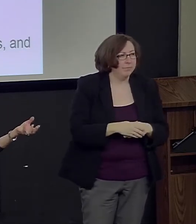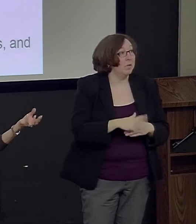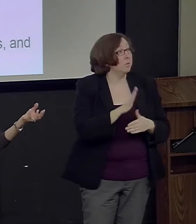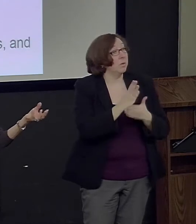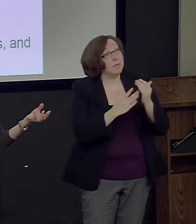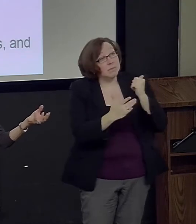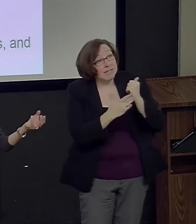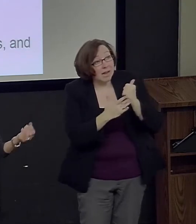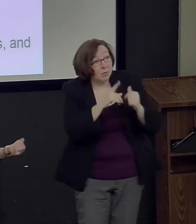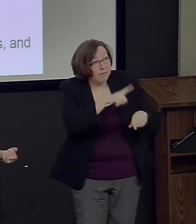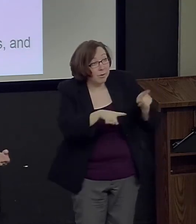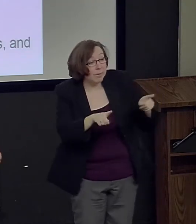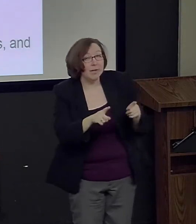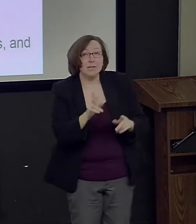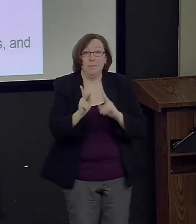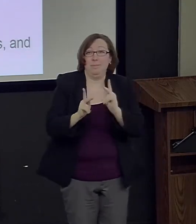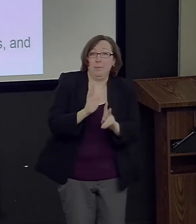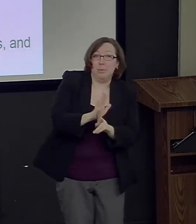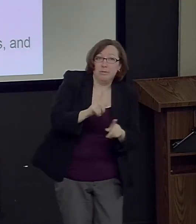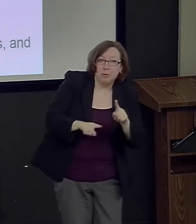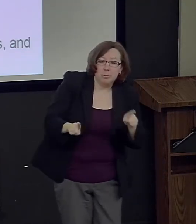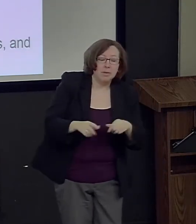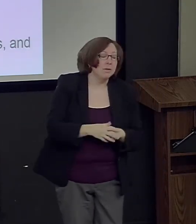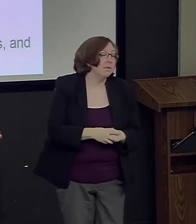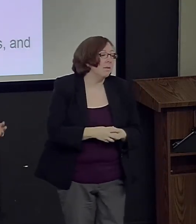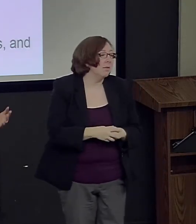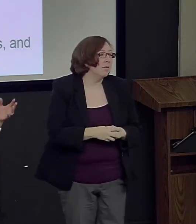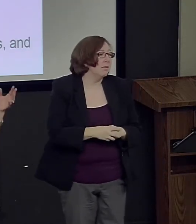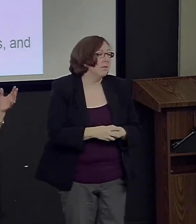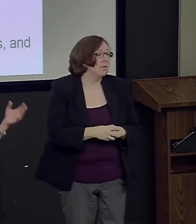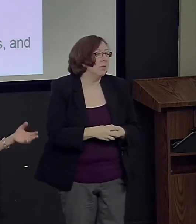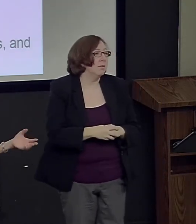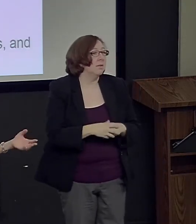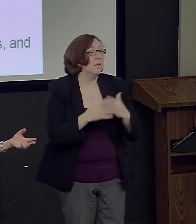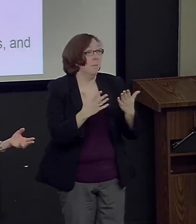and a very good chance that there's a big difference between individuals